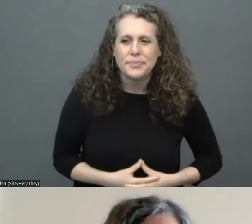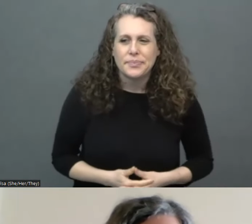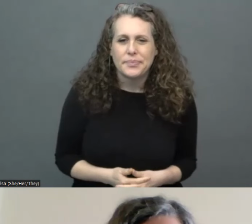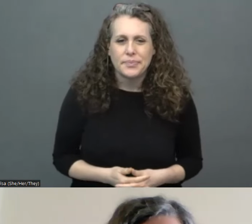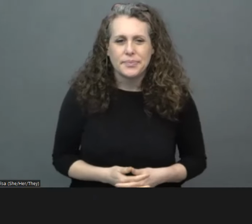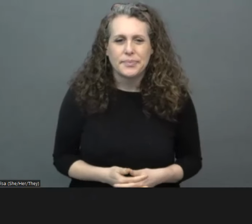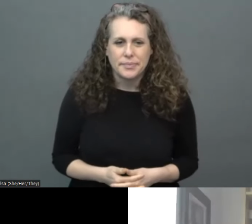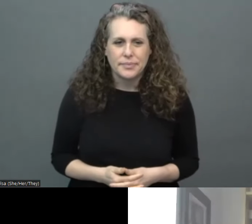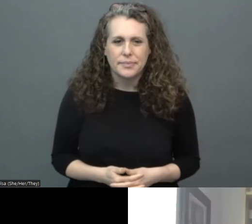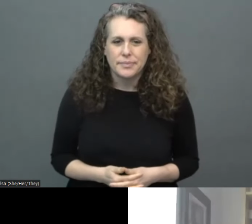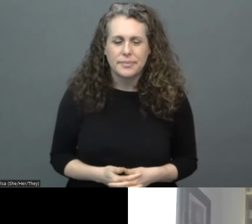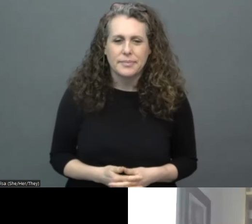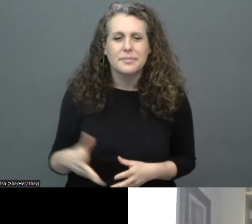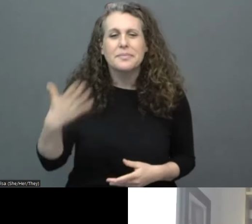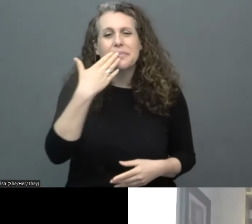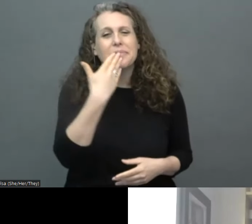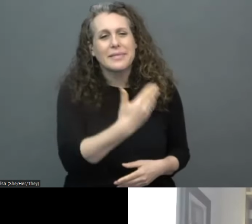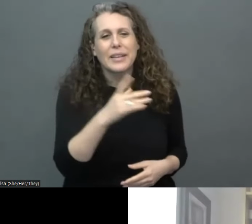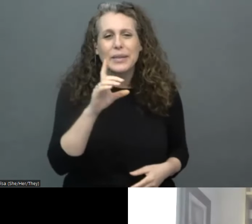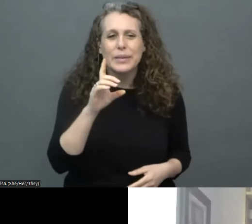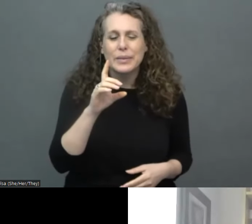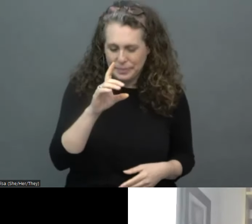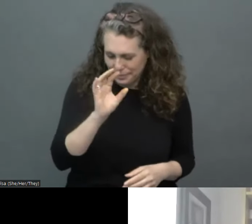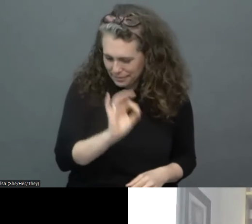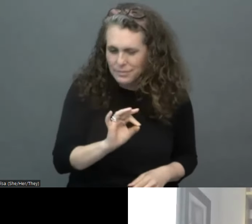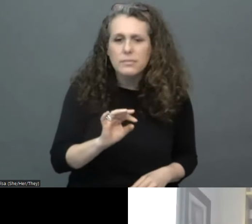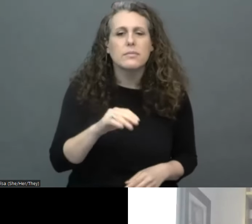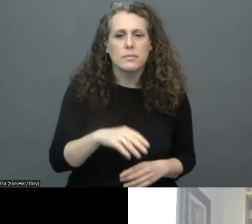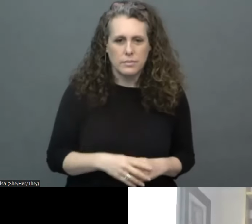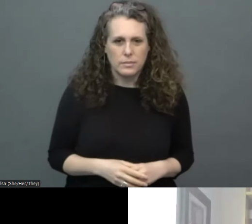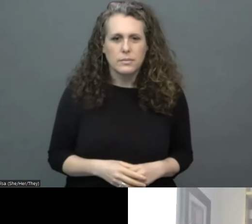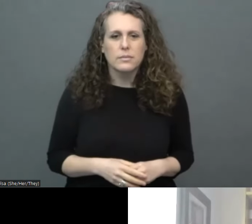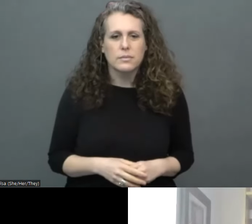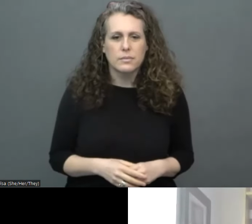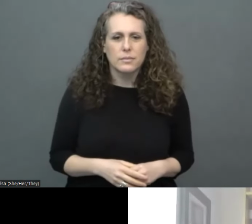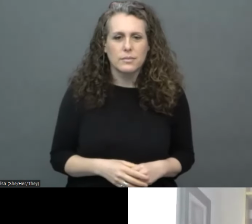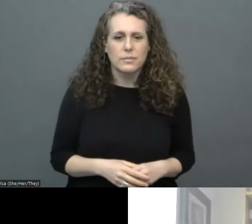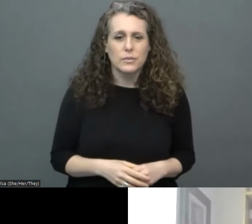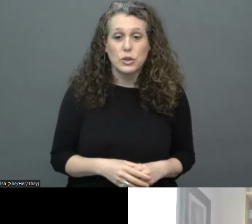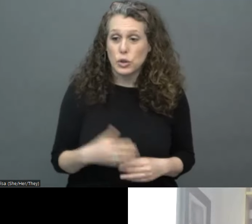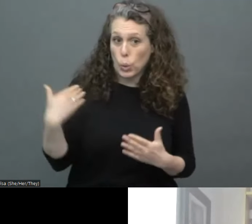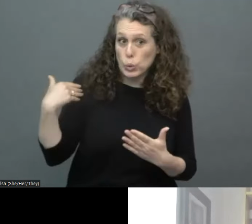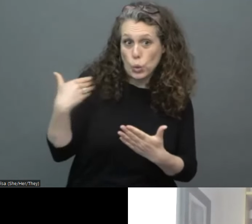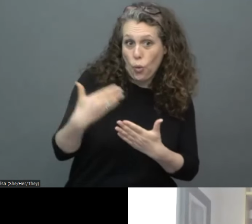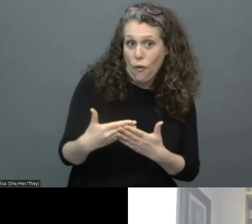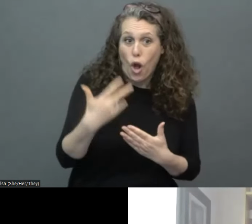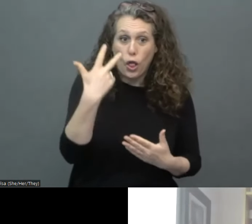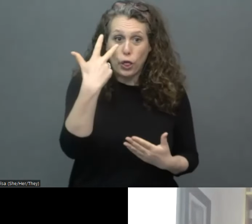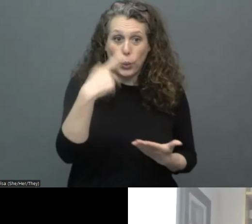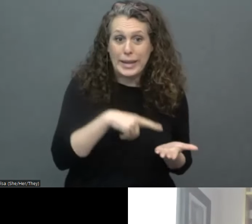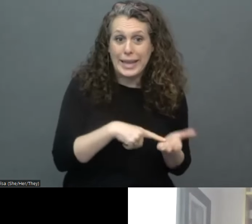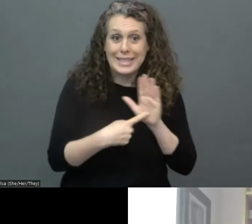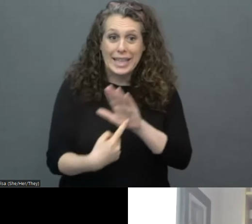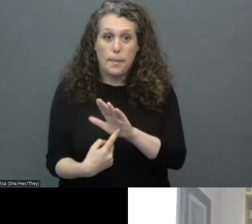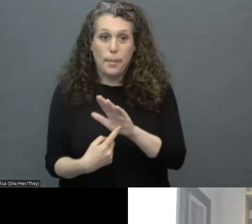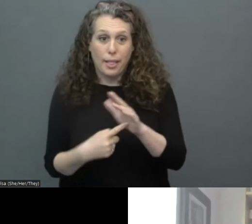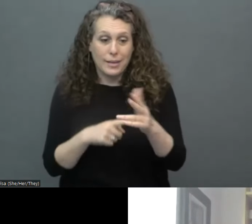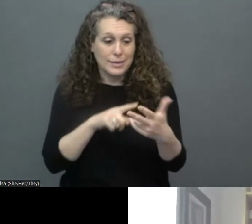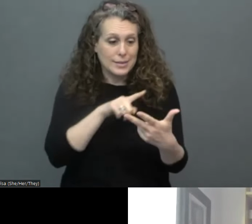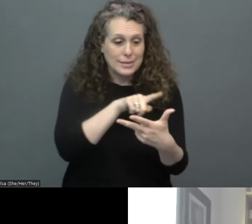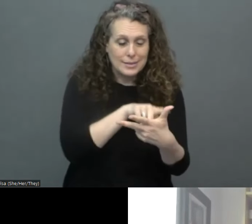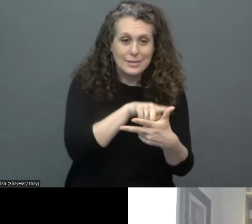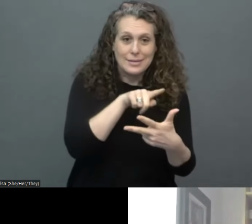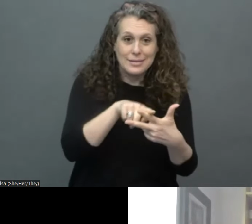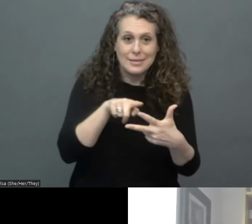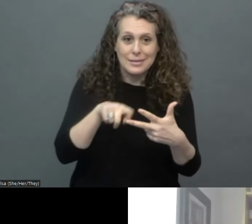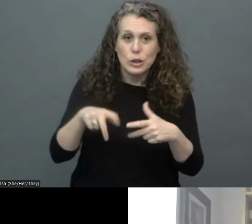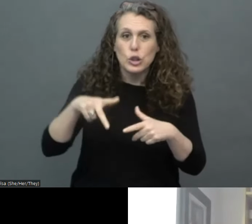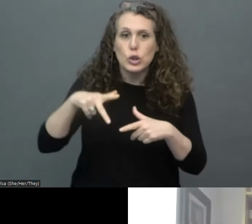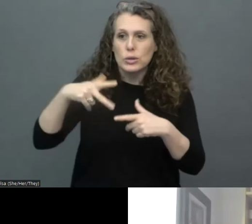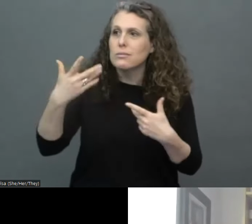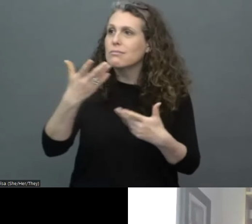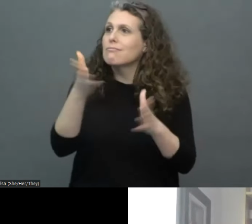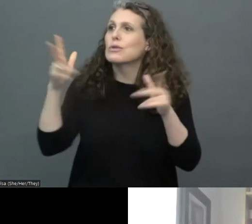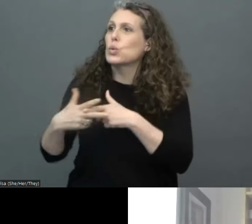Daunia. We have listened to three examples of resources that exist. I'm aware that there